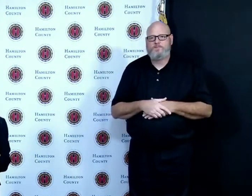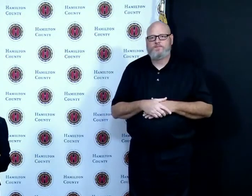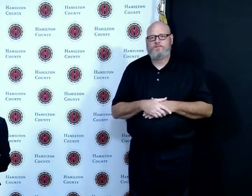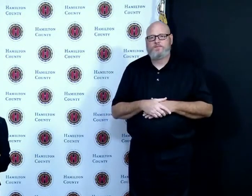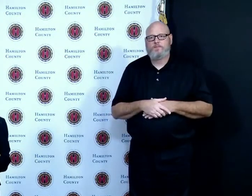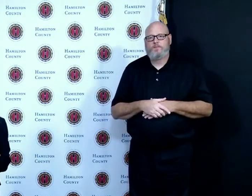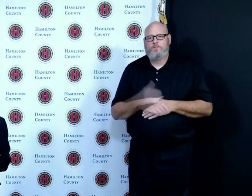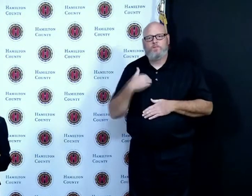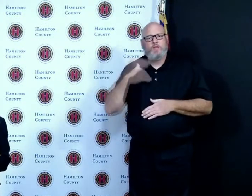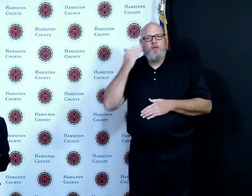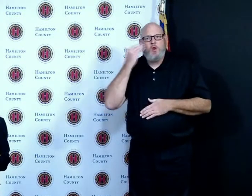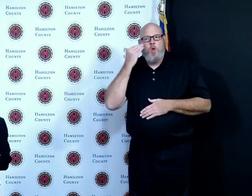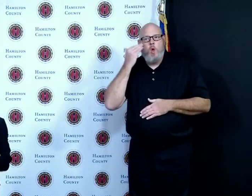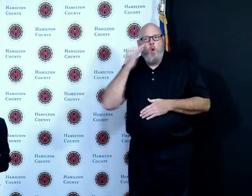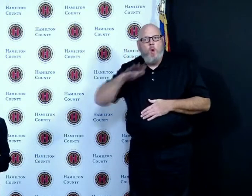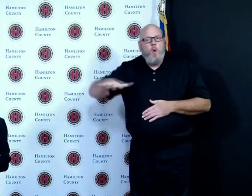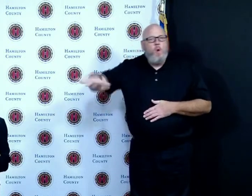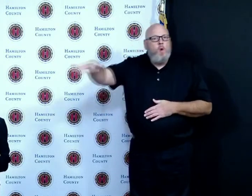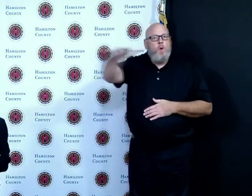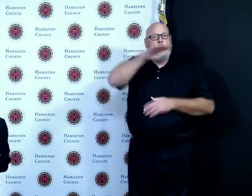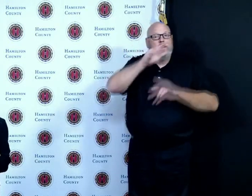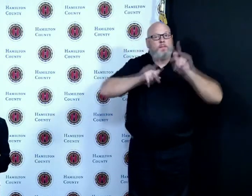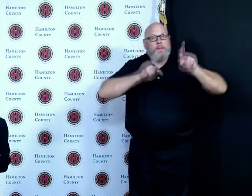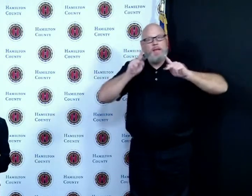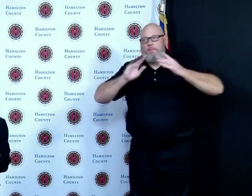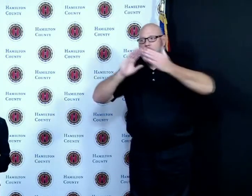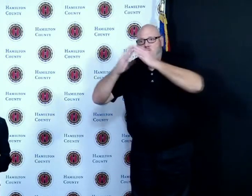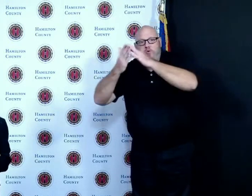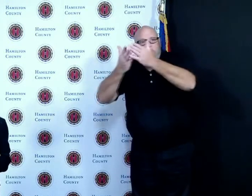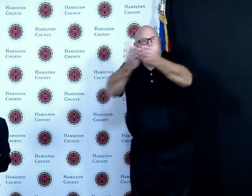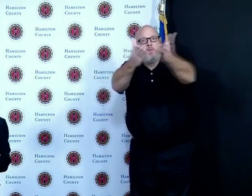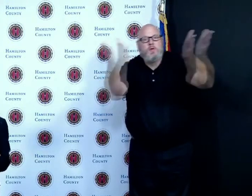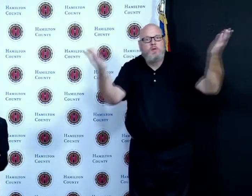that while cases are declining there continues to be a lot of Covid within our community